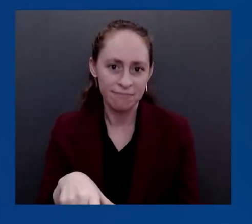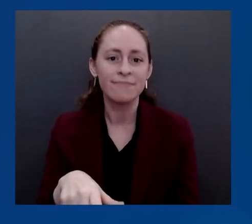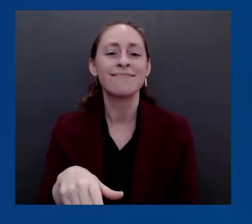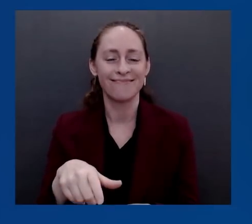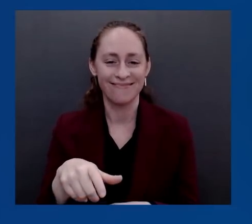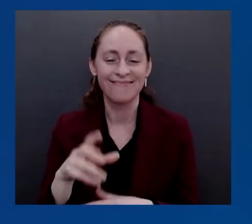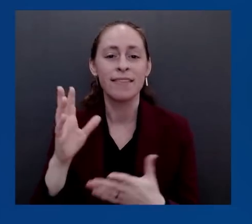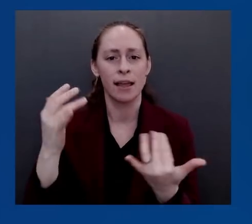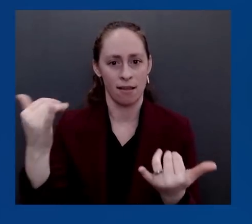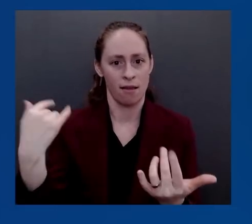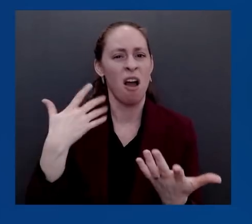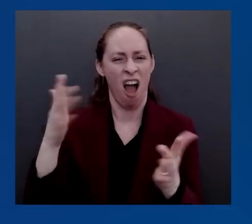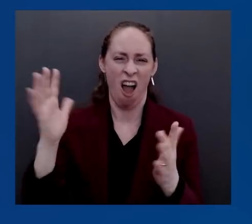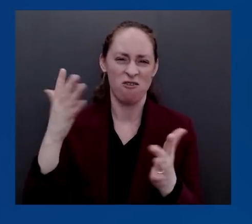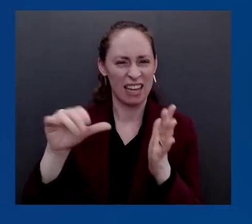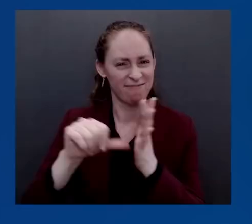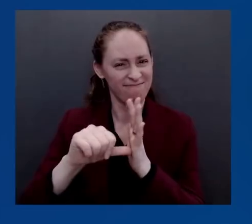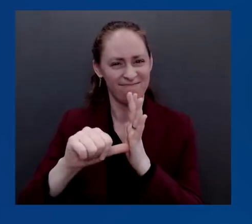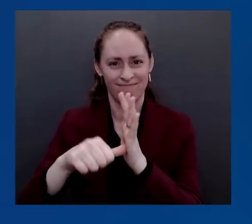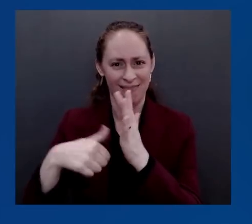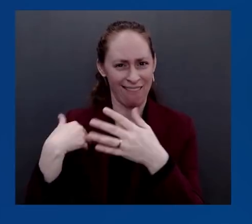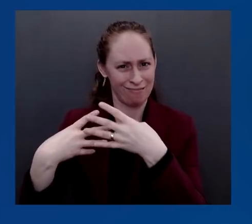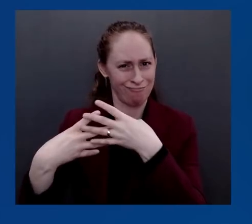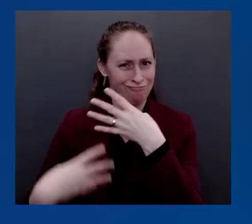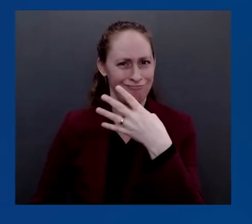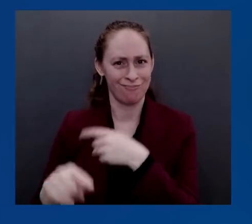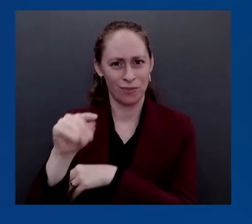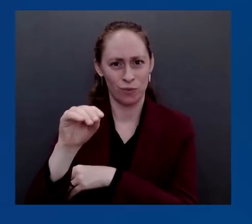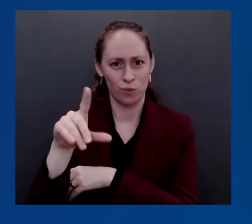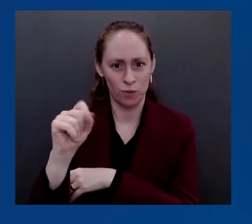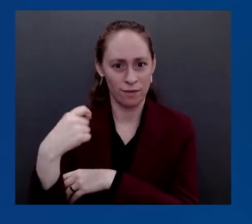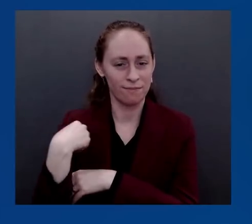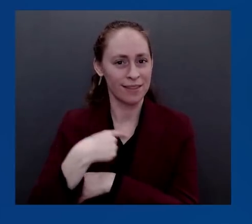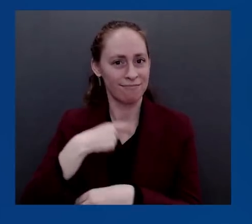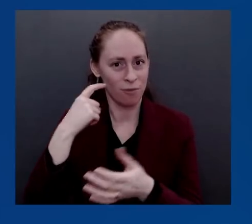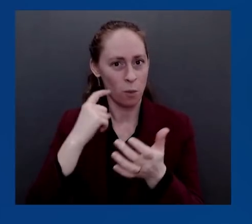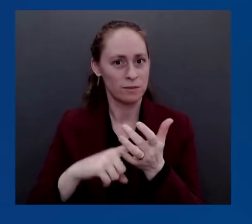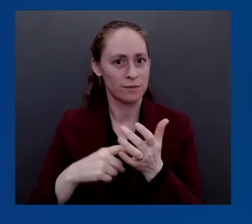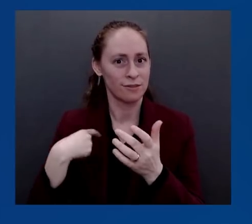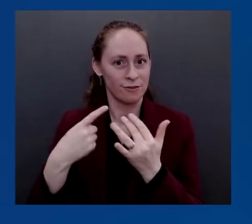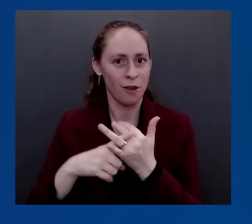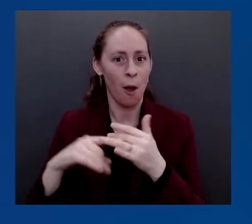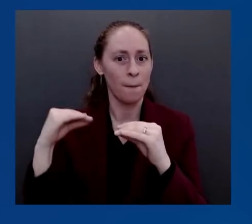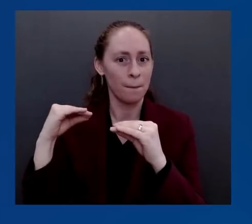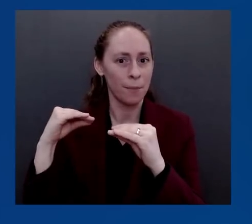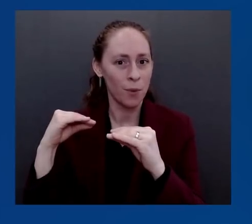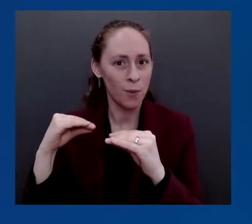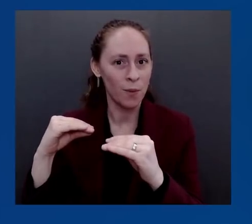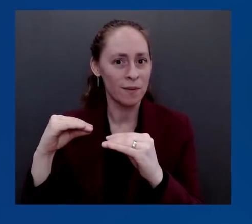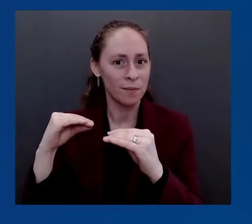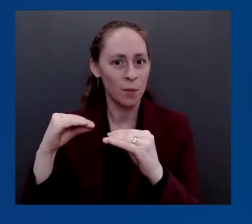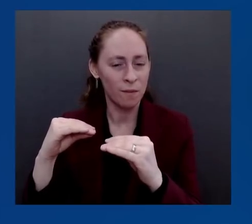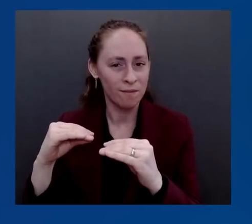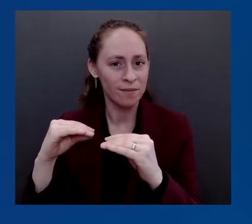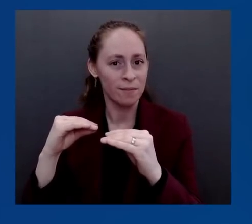but is something we can protect against and treat. The President and our COVID team are actively planning for this future.